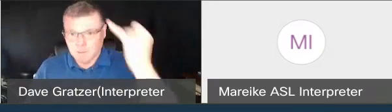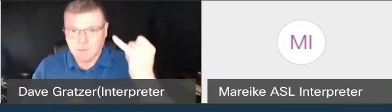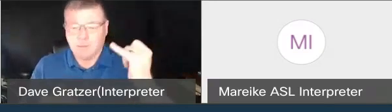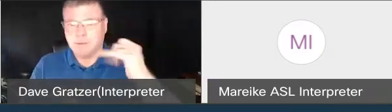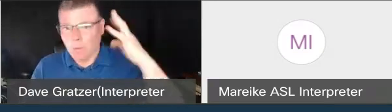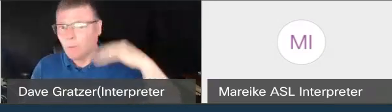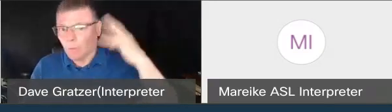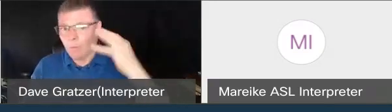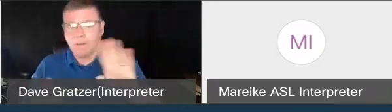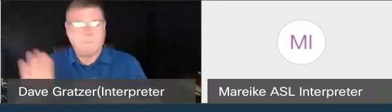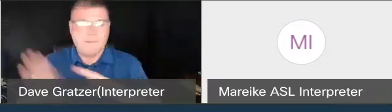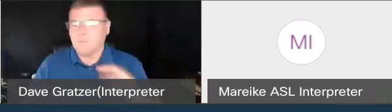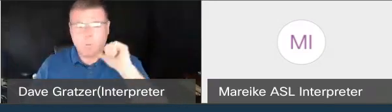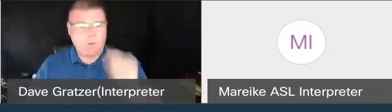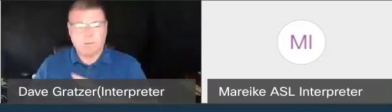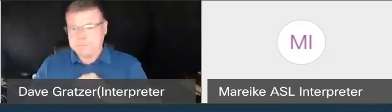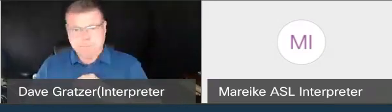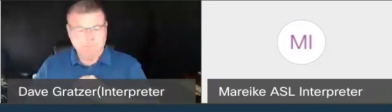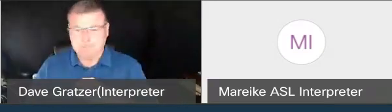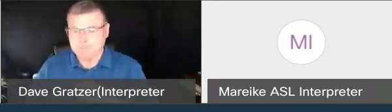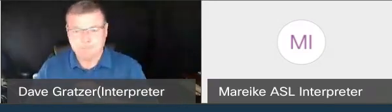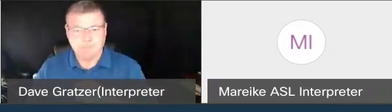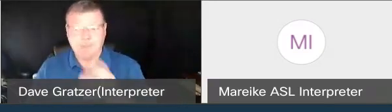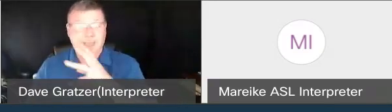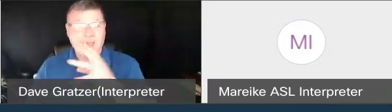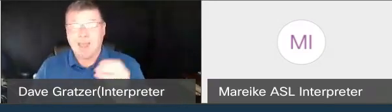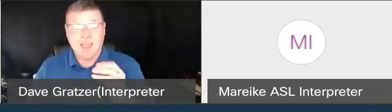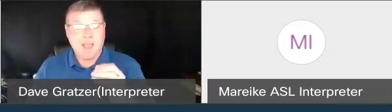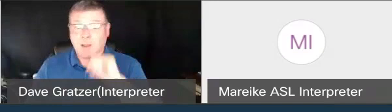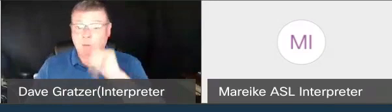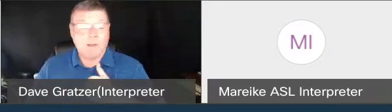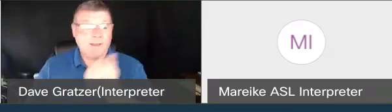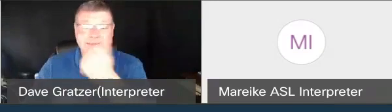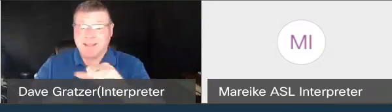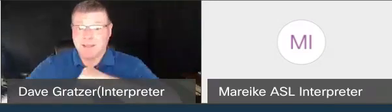or other things is not gonna be conducive. We do not actually have, uh, security in our facility.